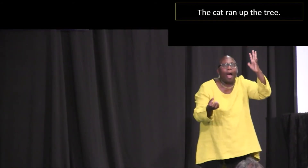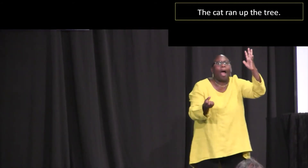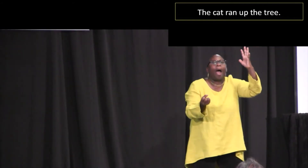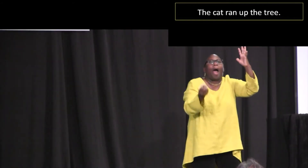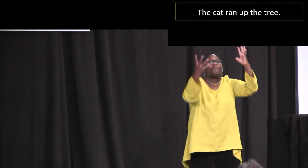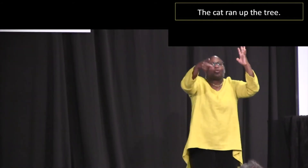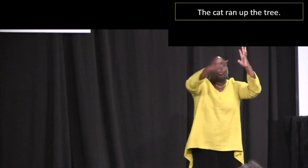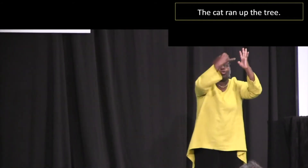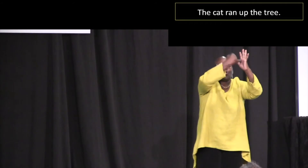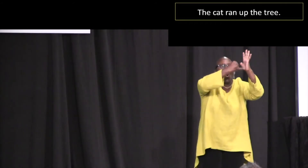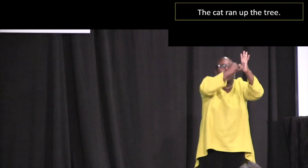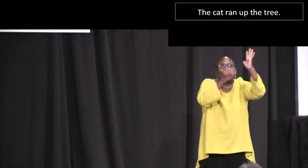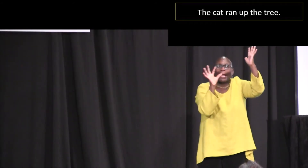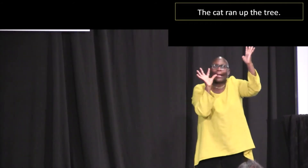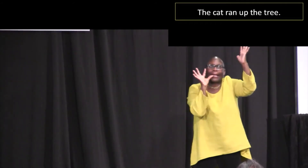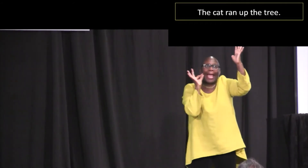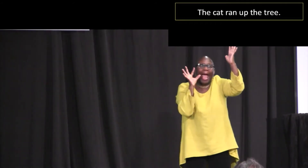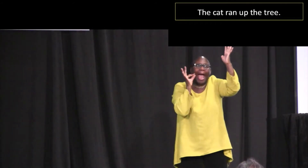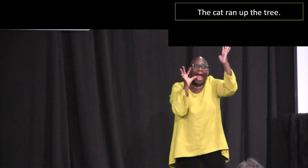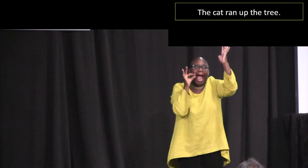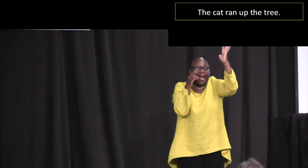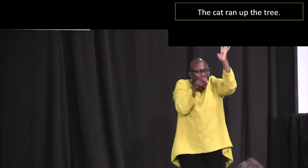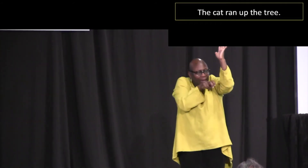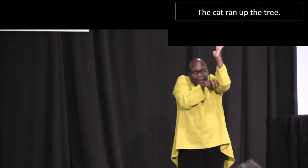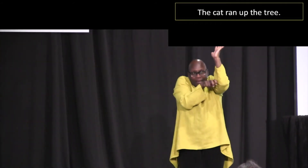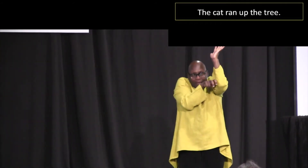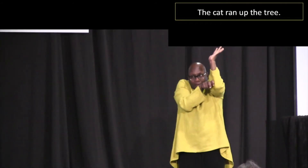Alright now. How many of you drew the tree first?